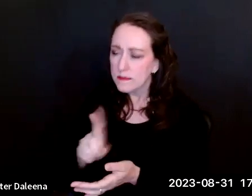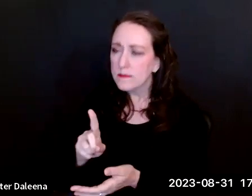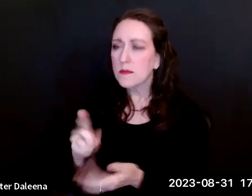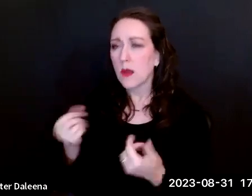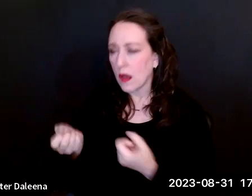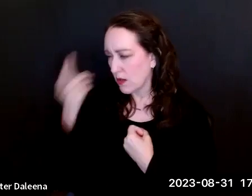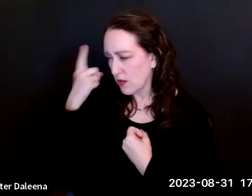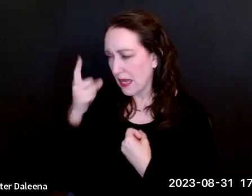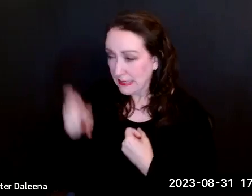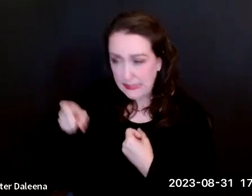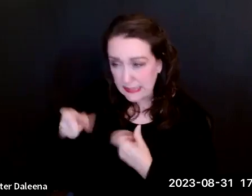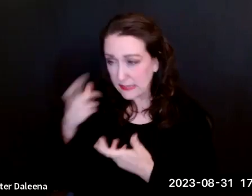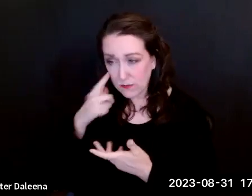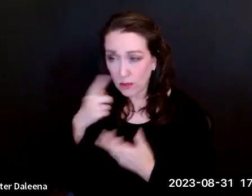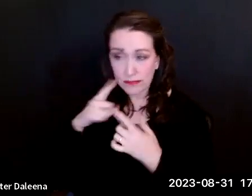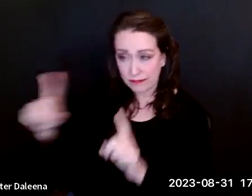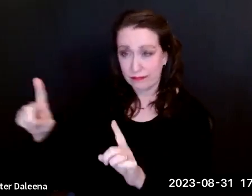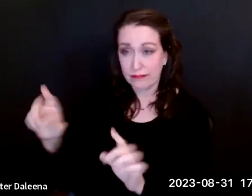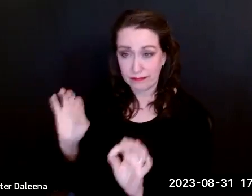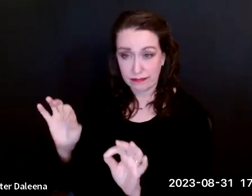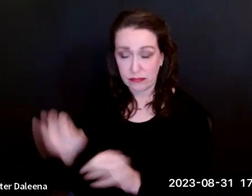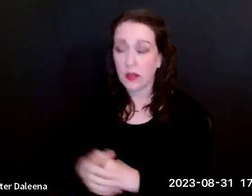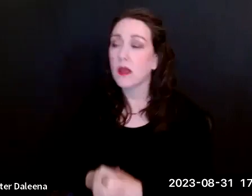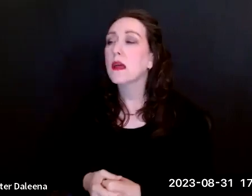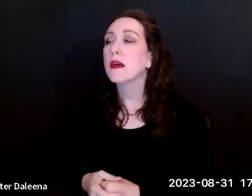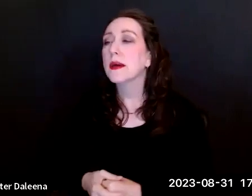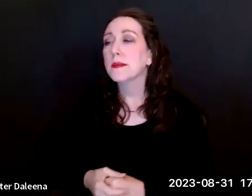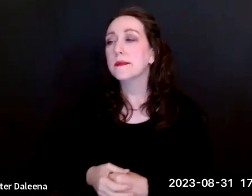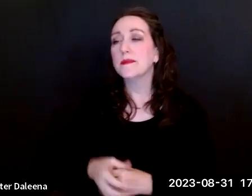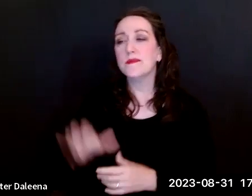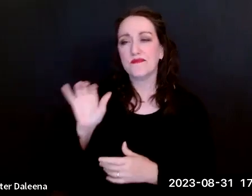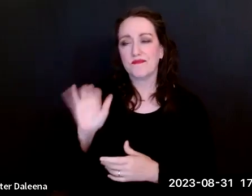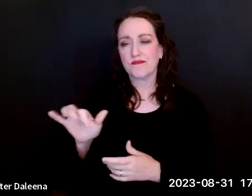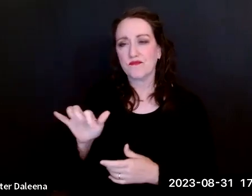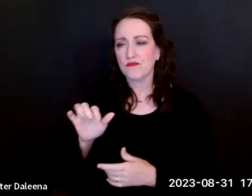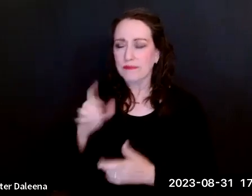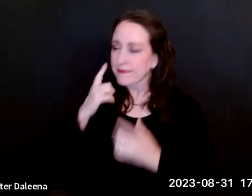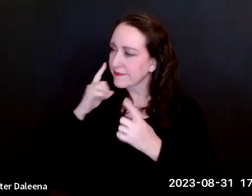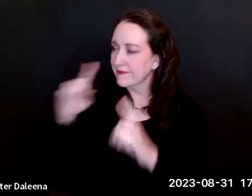what they need in order to be successful um and this has really been very successful both in